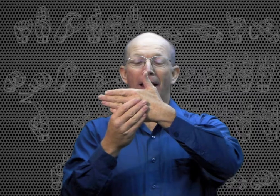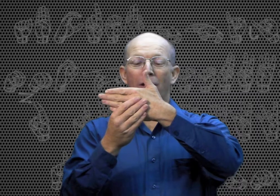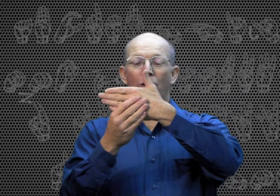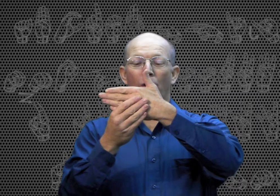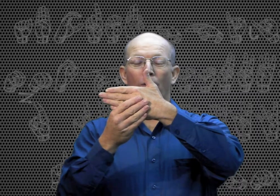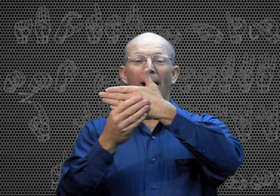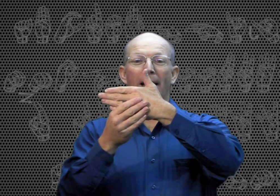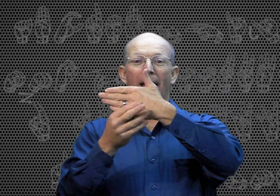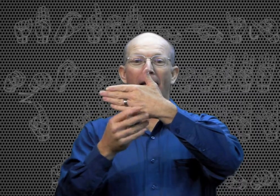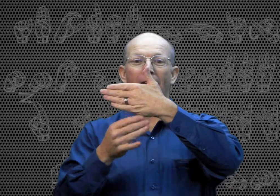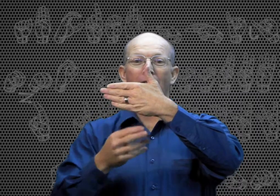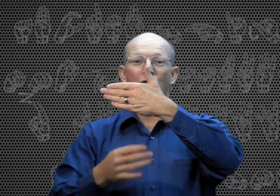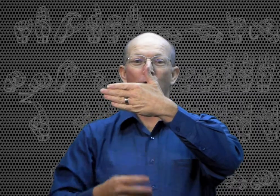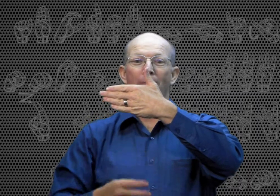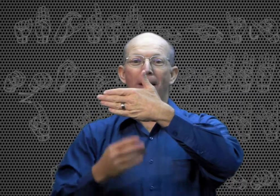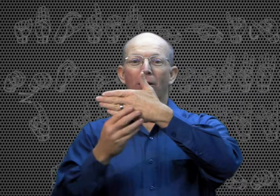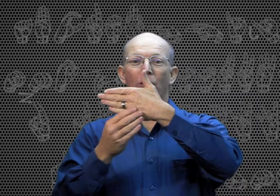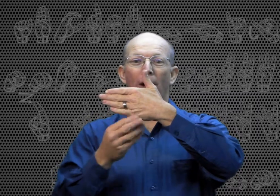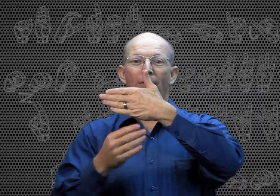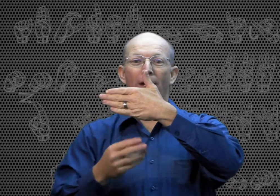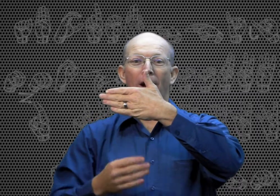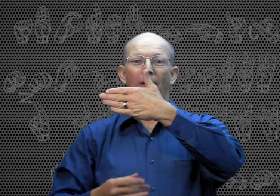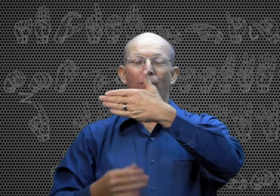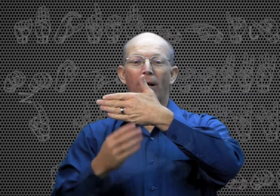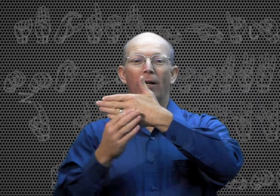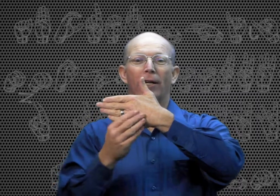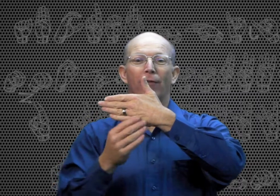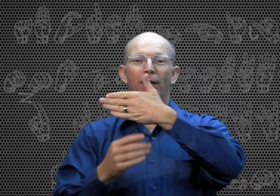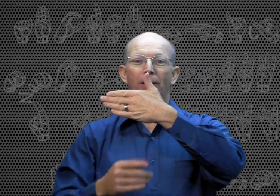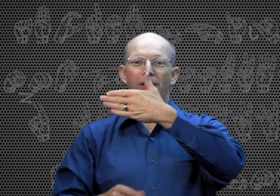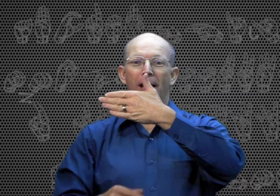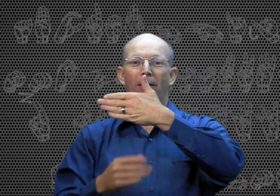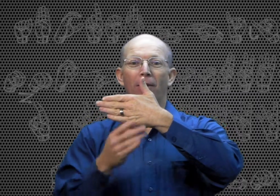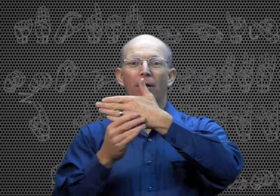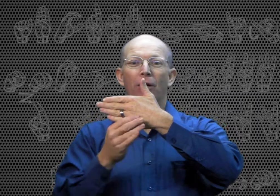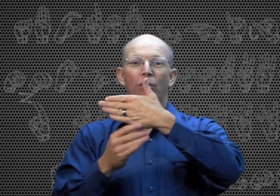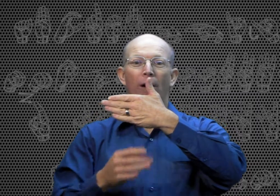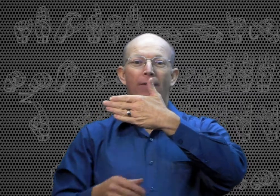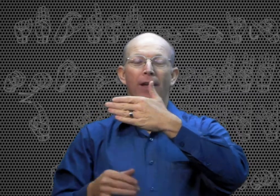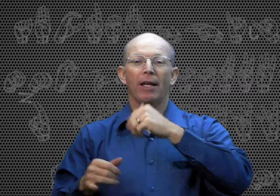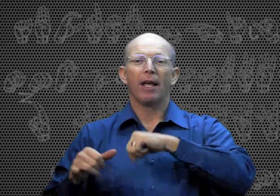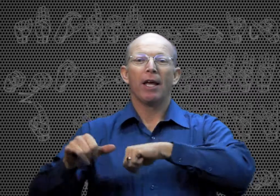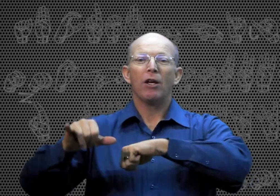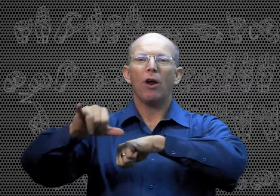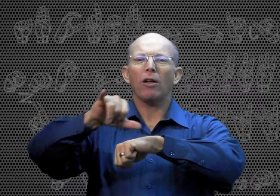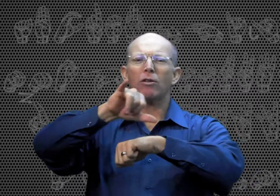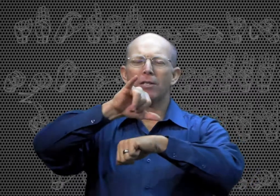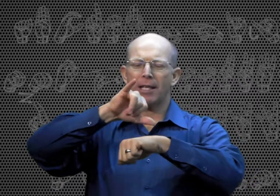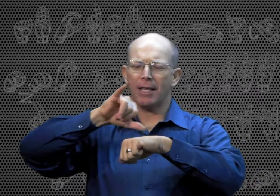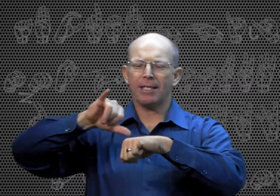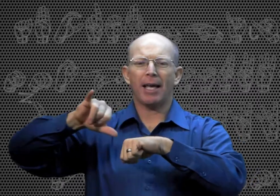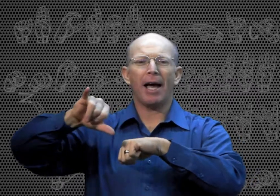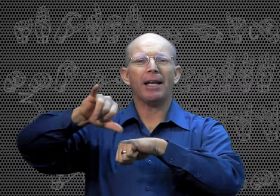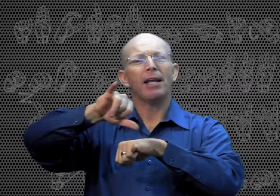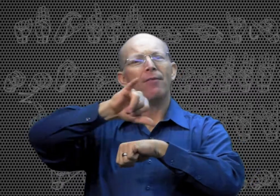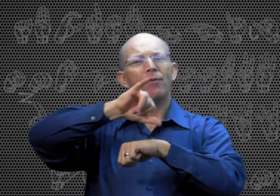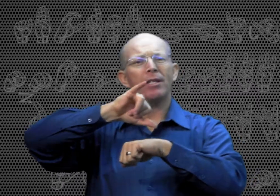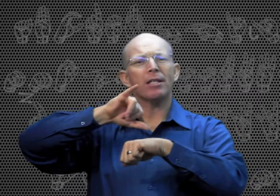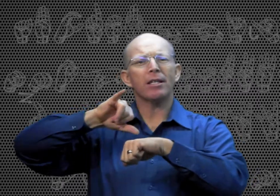And then your right hand is dripping the GRAVY off. Wiggling your fingers down. GRAVY You will also see this sign.